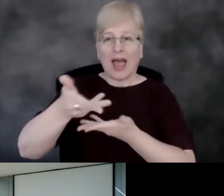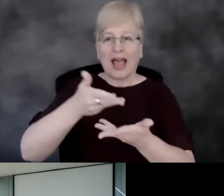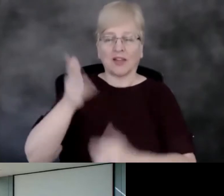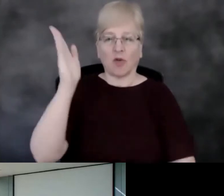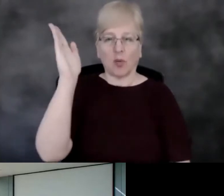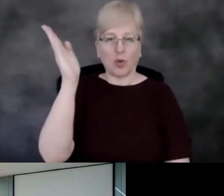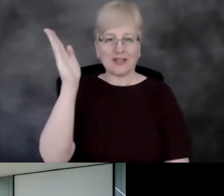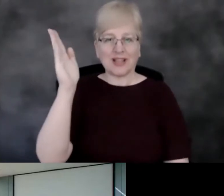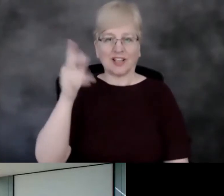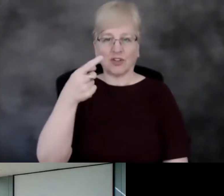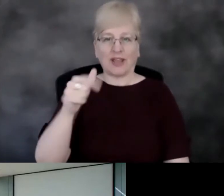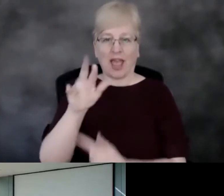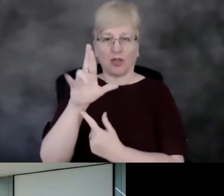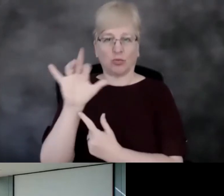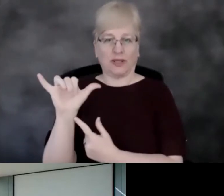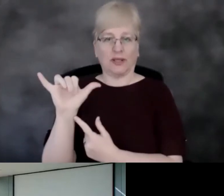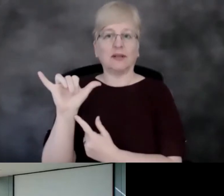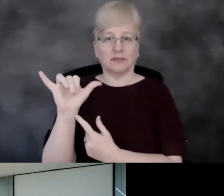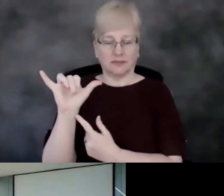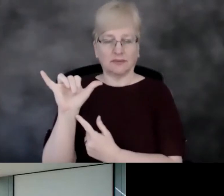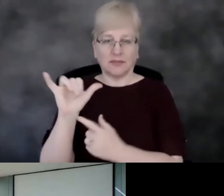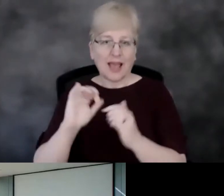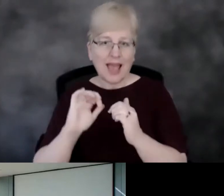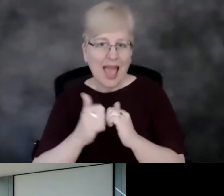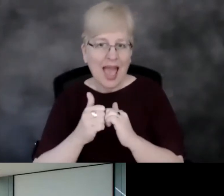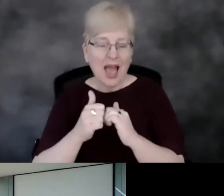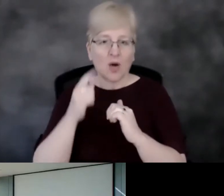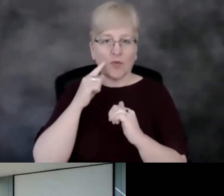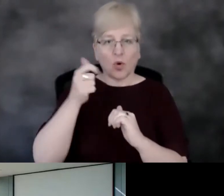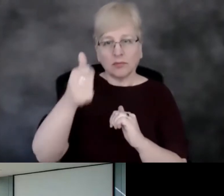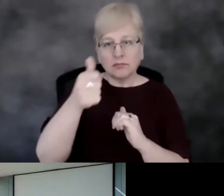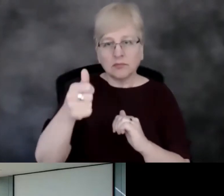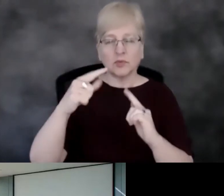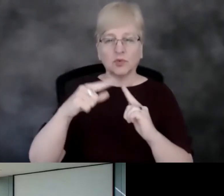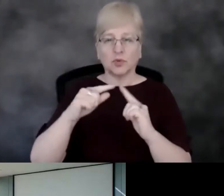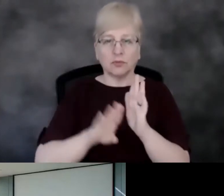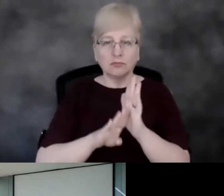gallery 16:03:04 and how to create an interactive